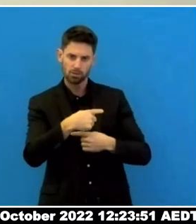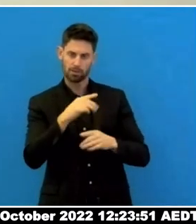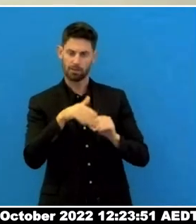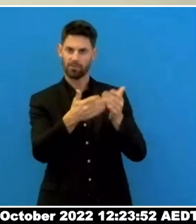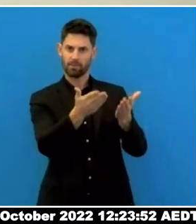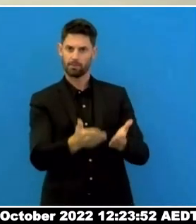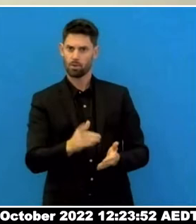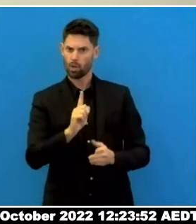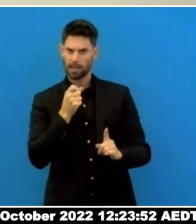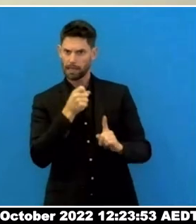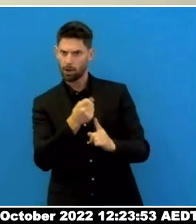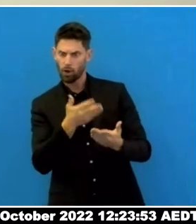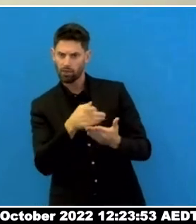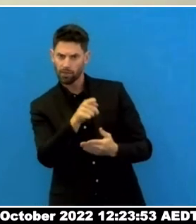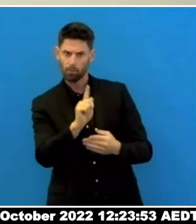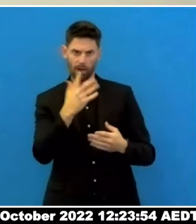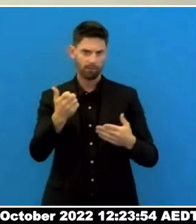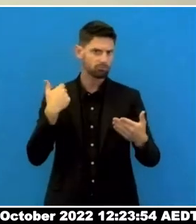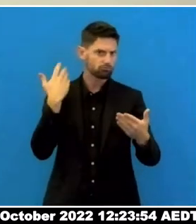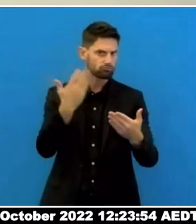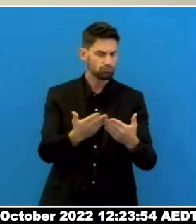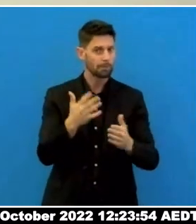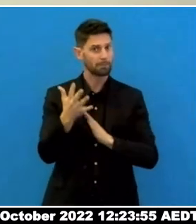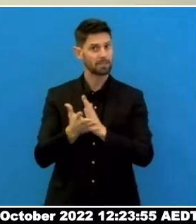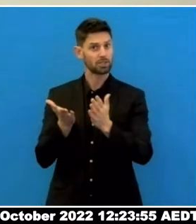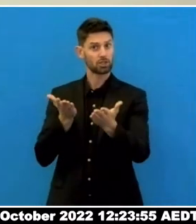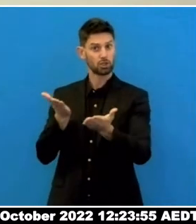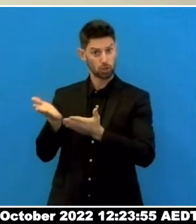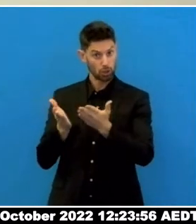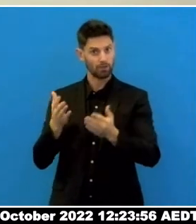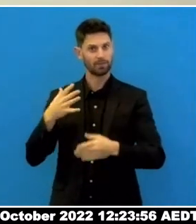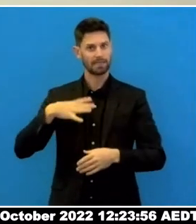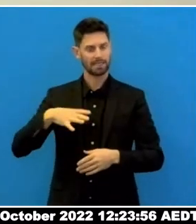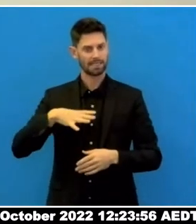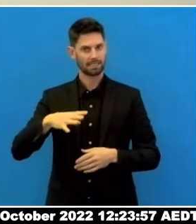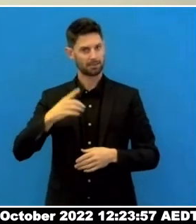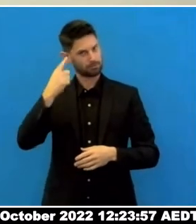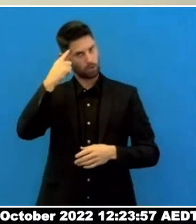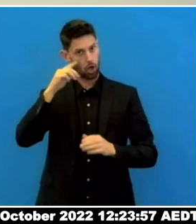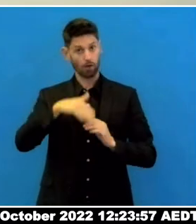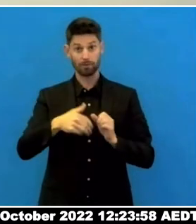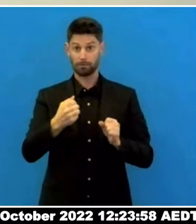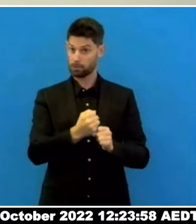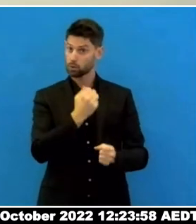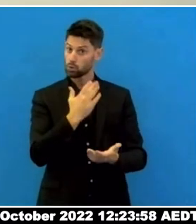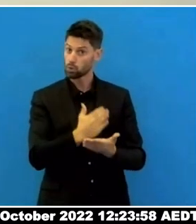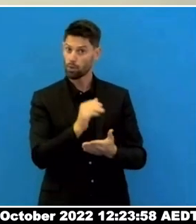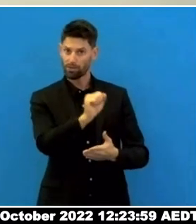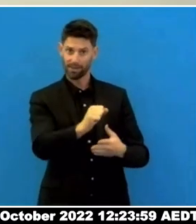It involves services really looking at increasing and enhancing the physical safety and the emotional and psychological safety